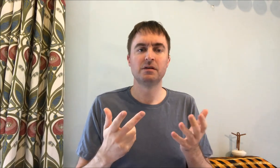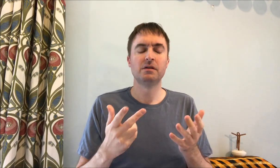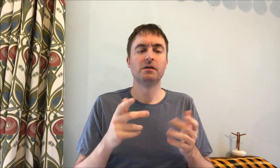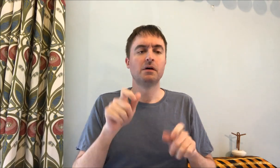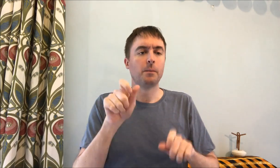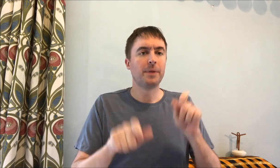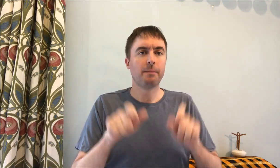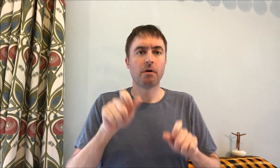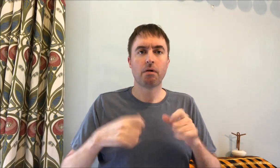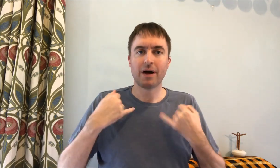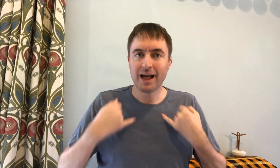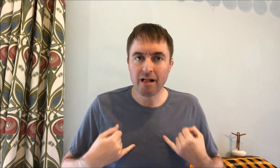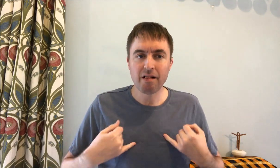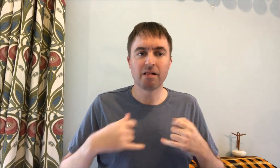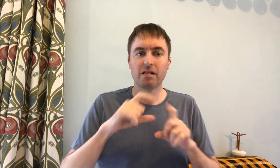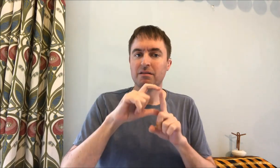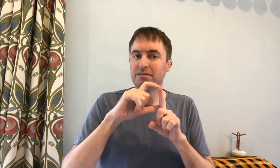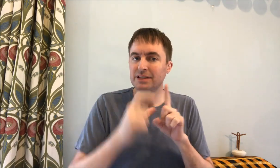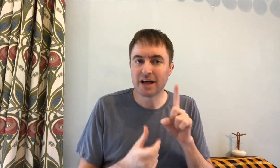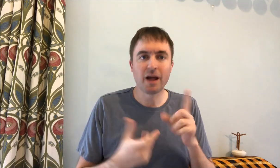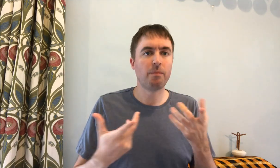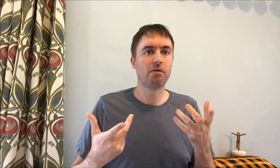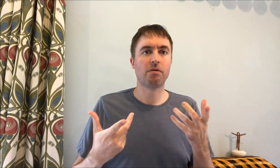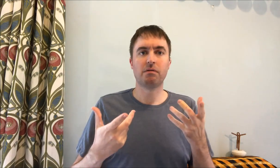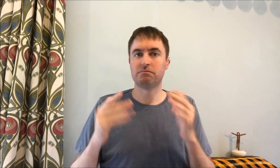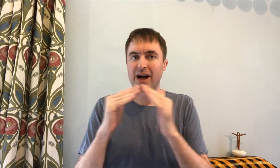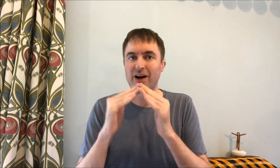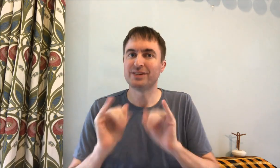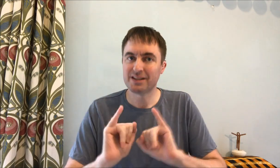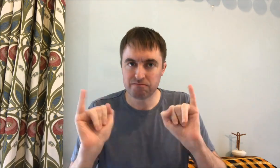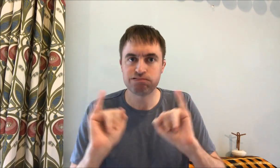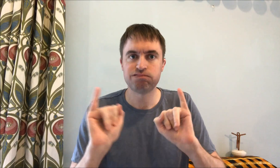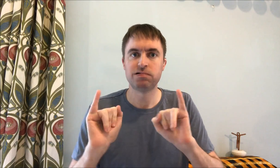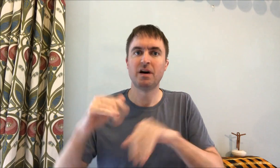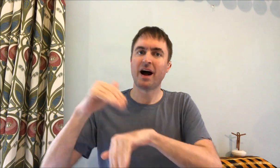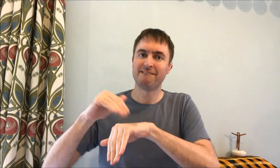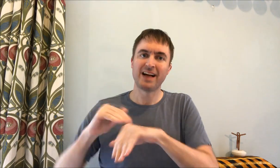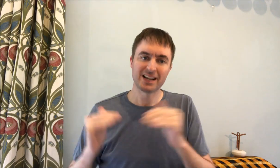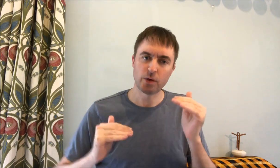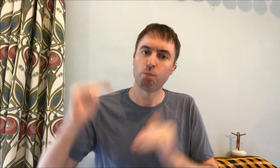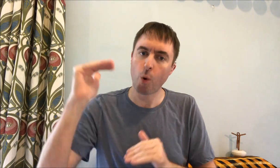people who are ill, or disabled, or who live in poor quality housing may be affected more.